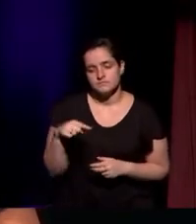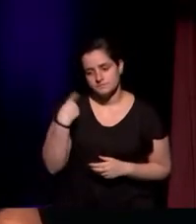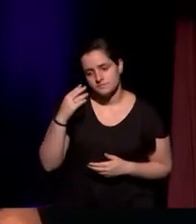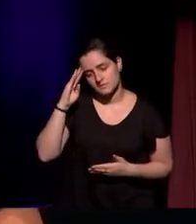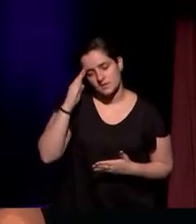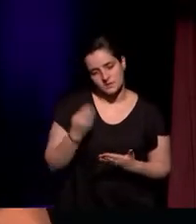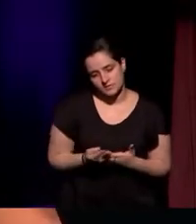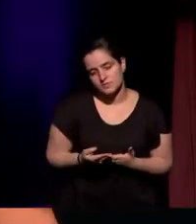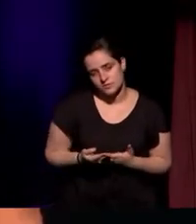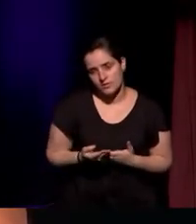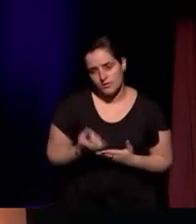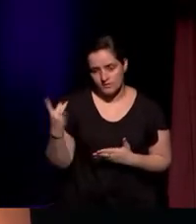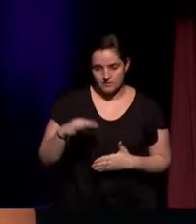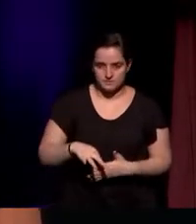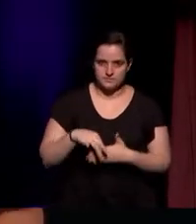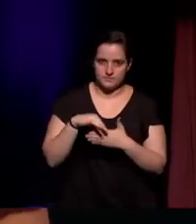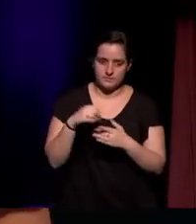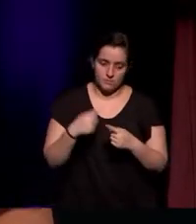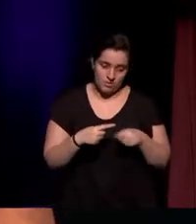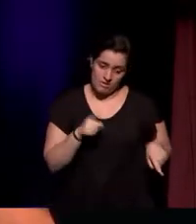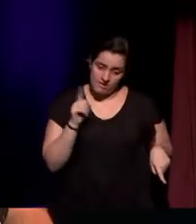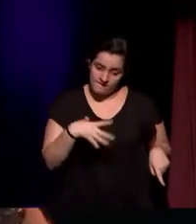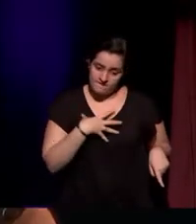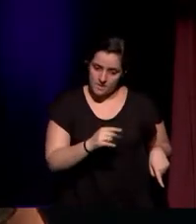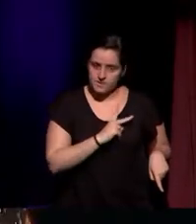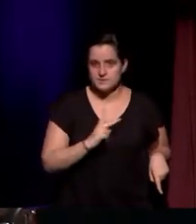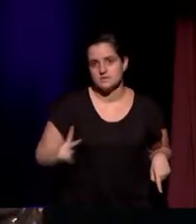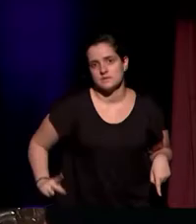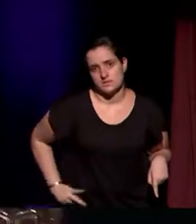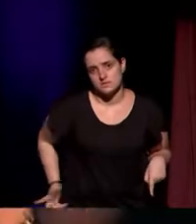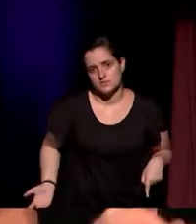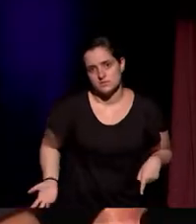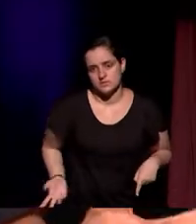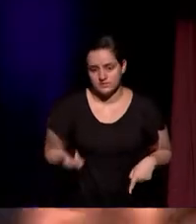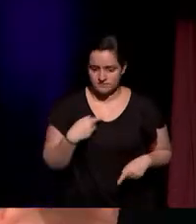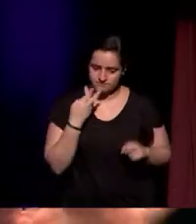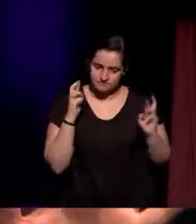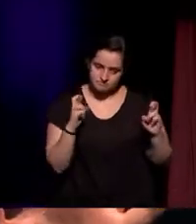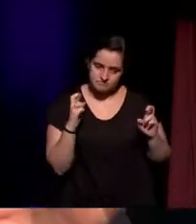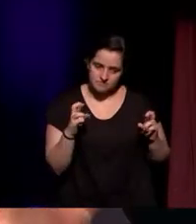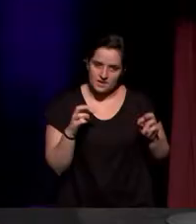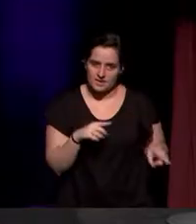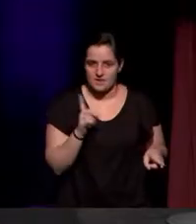since she is the president's daughter, just hope it does not become a white plate movement,